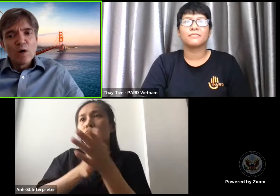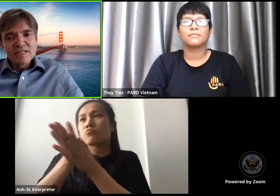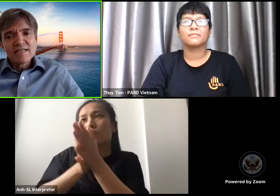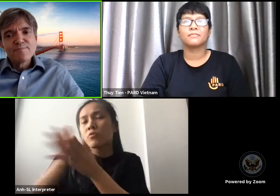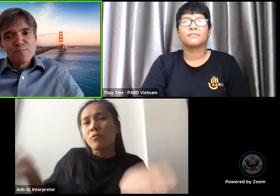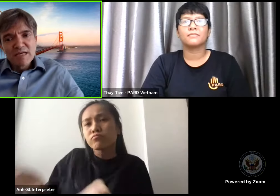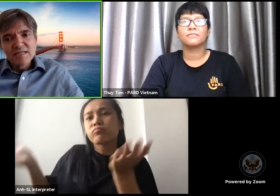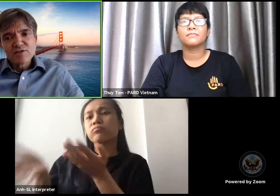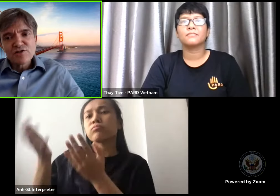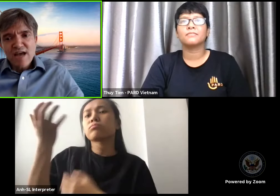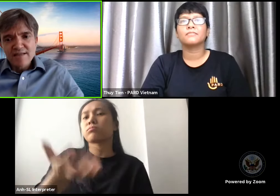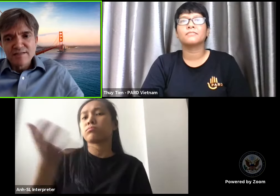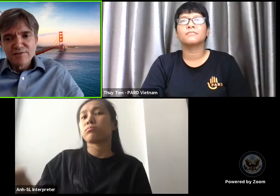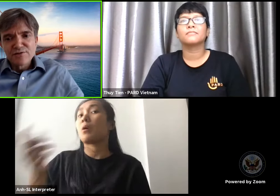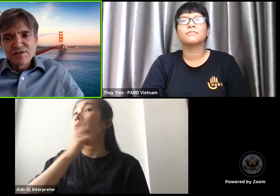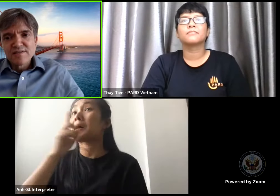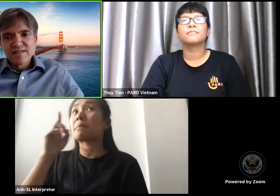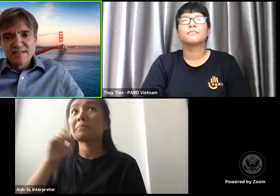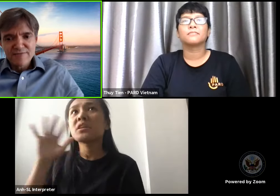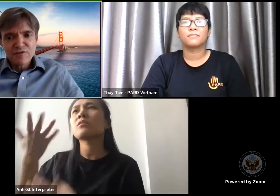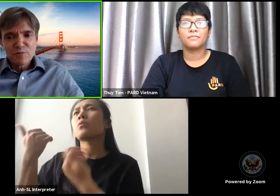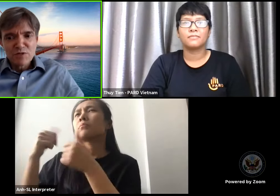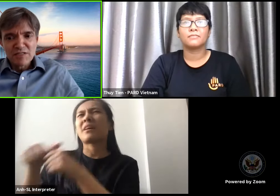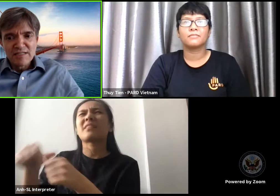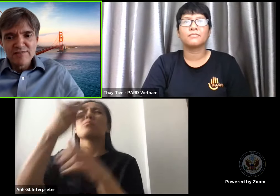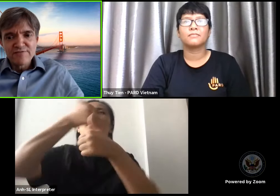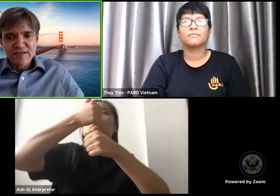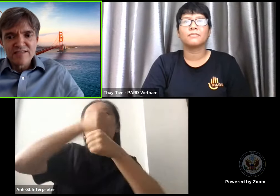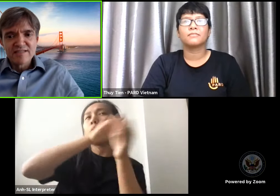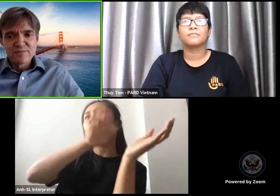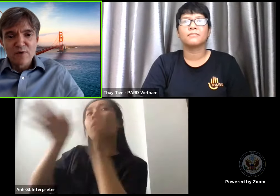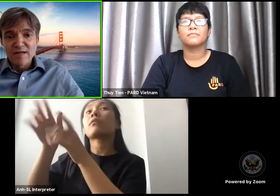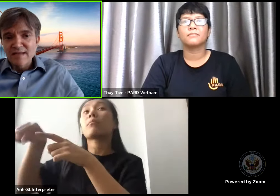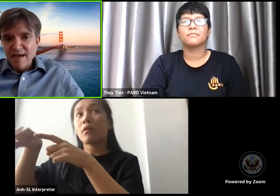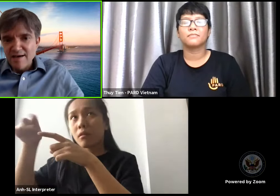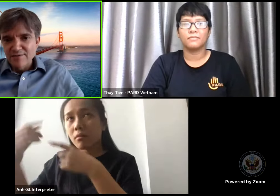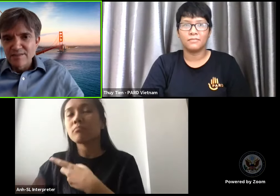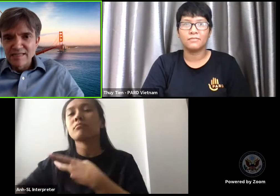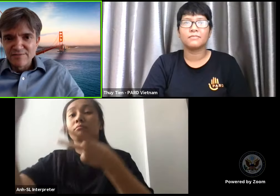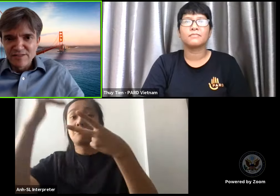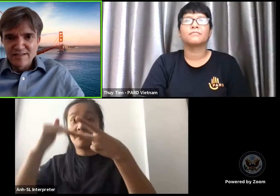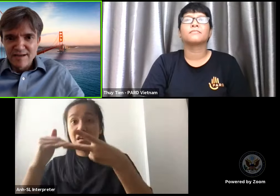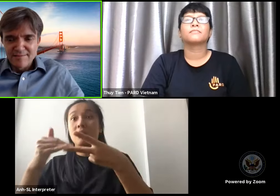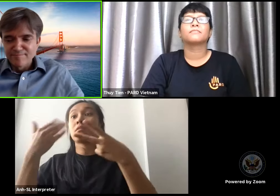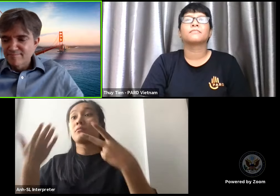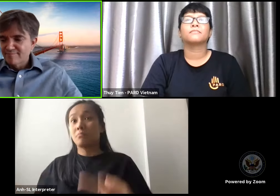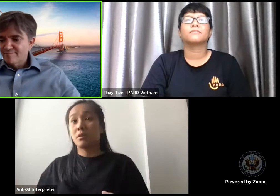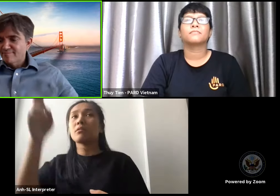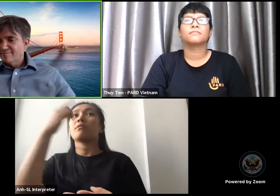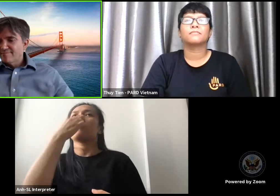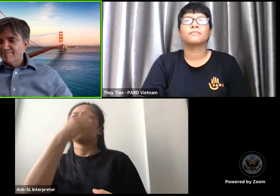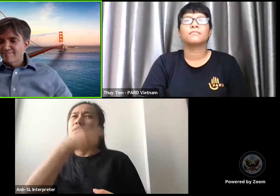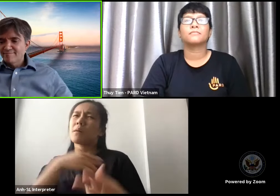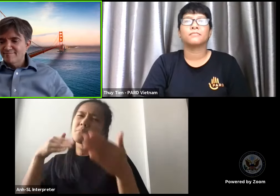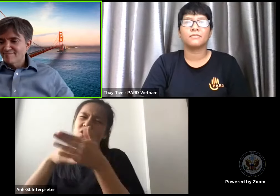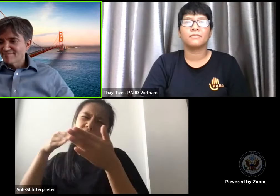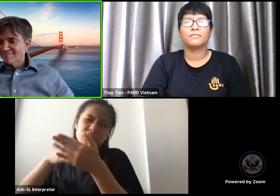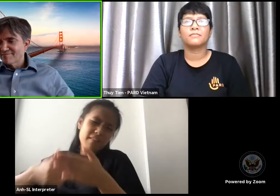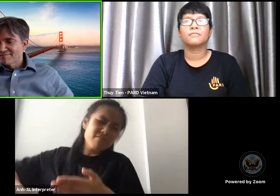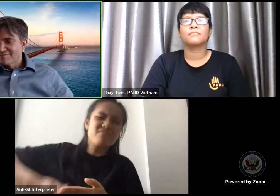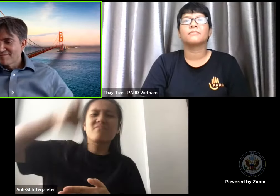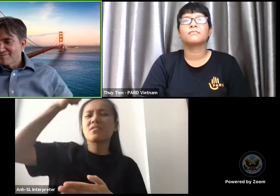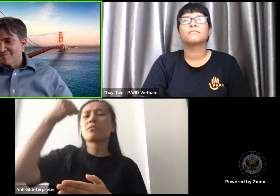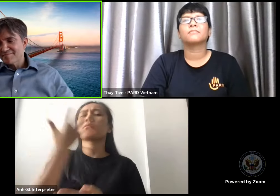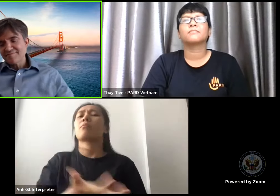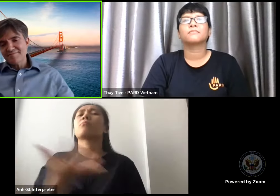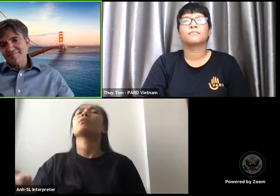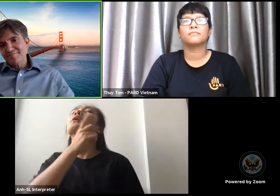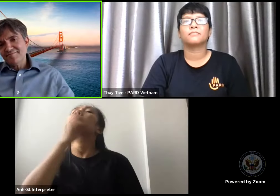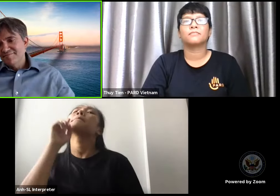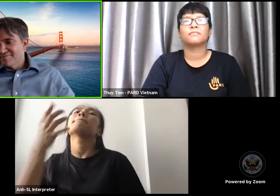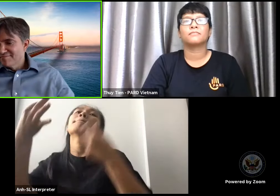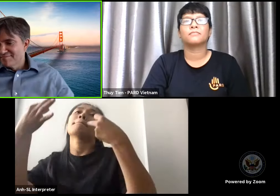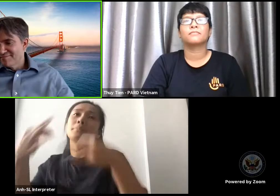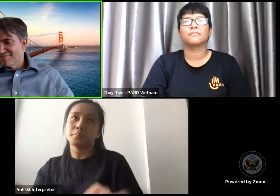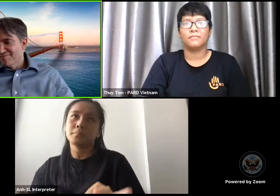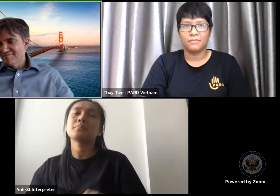what's the biggest challenge the deaf community faces right now in Vietnam?